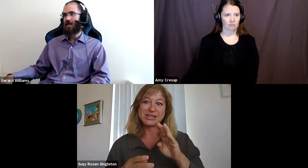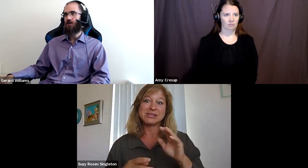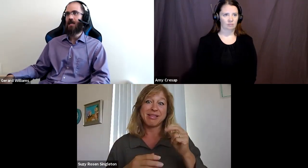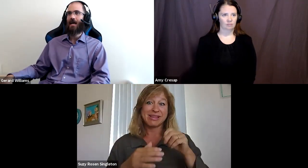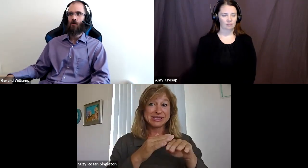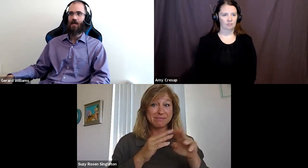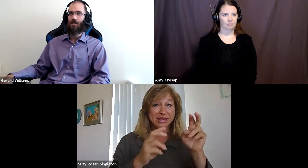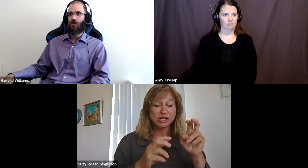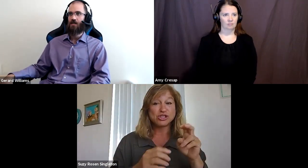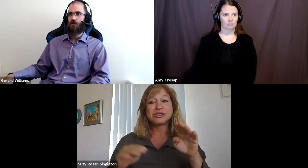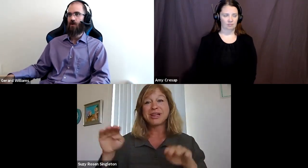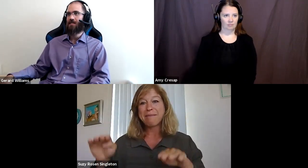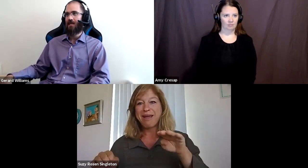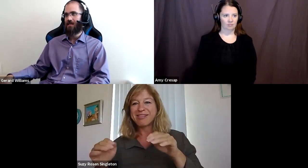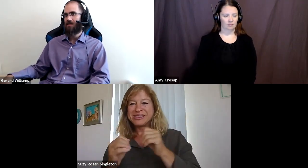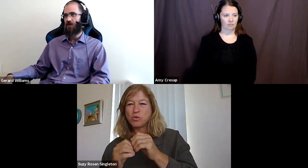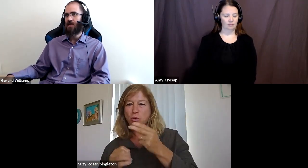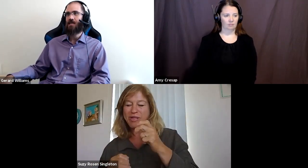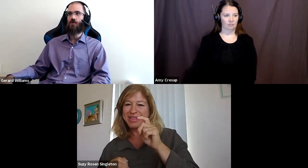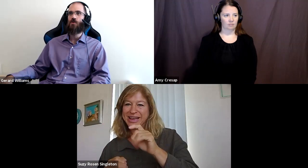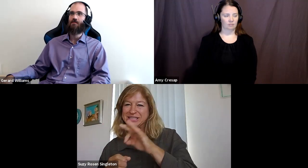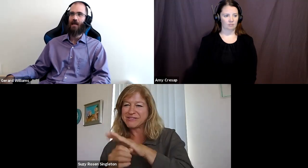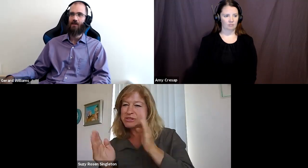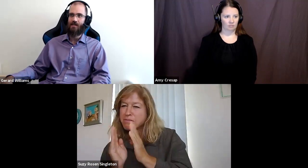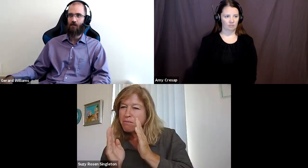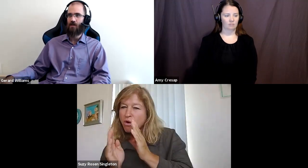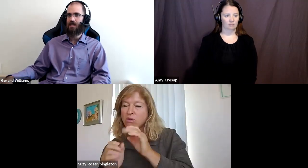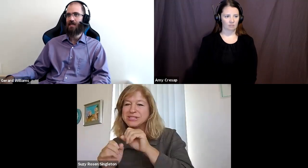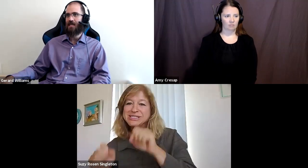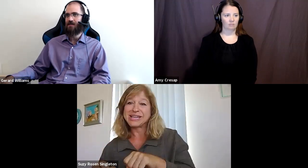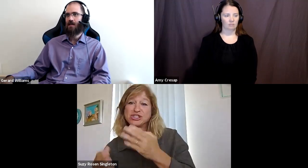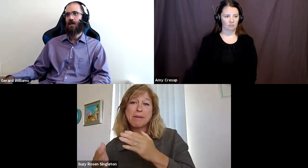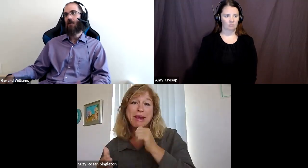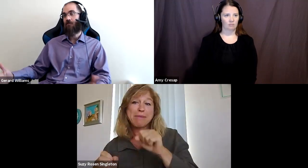a look at how we can try to address the accessibility issues and balance them with the needs of